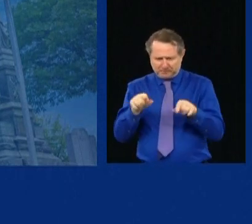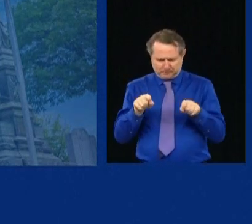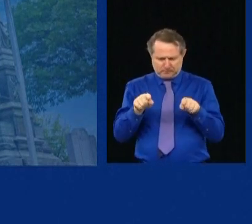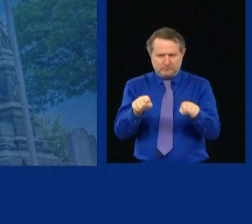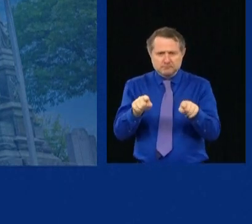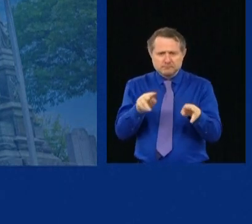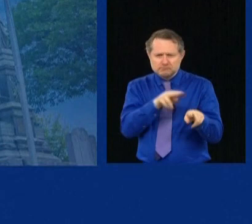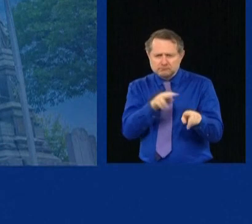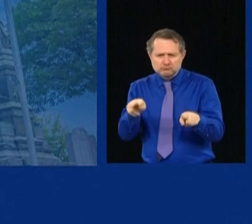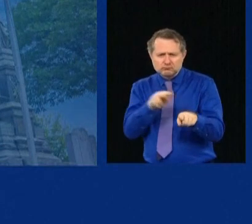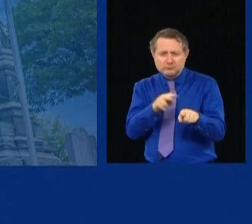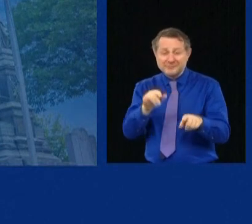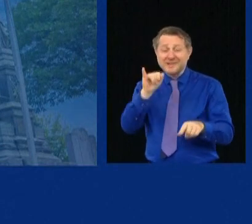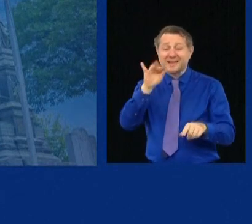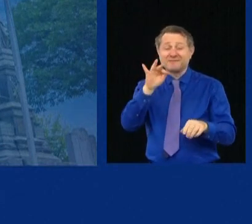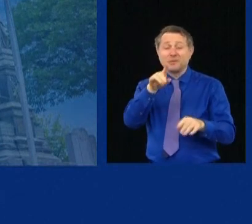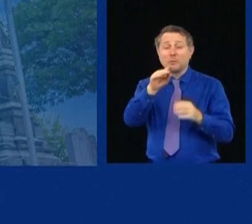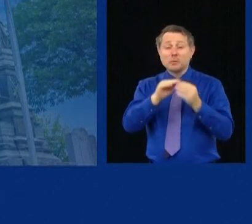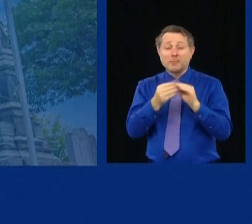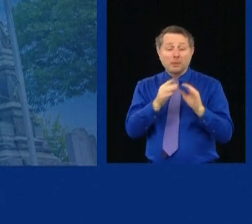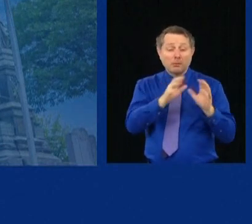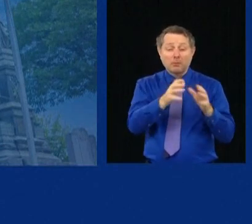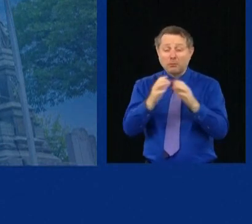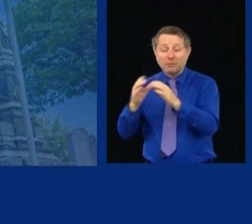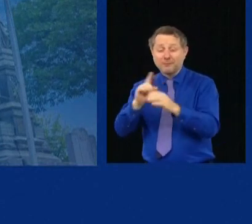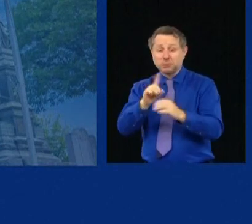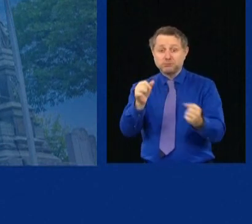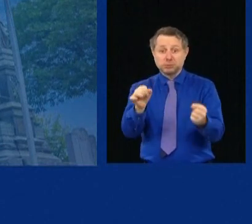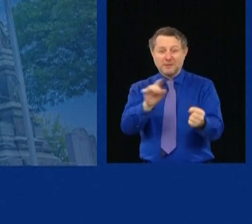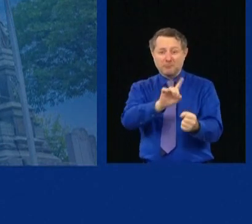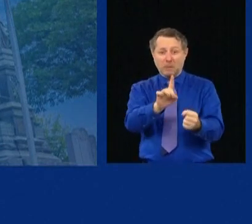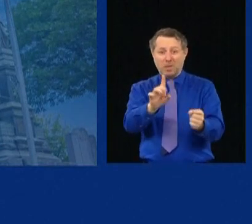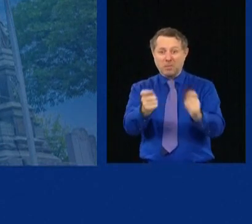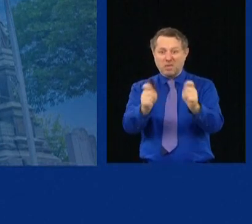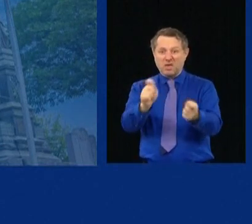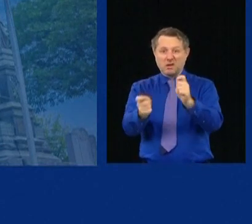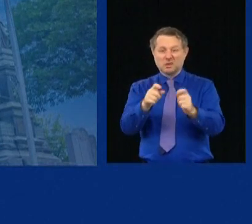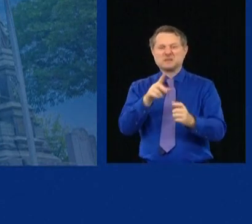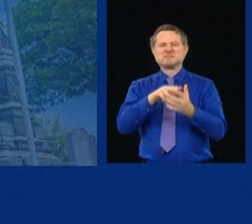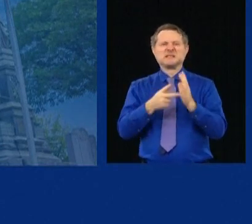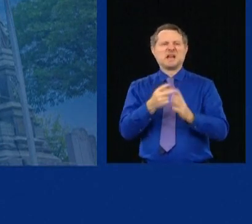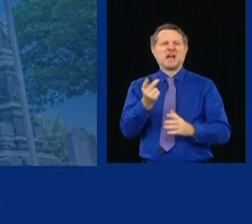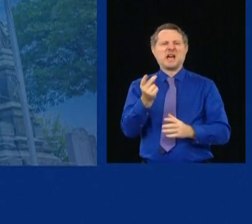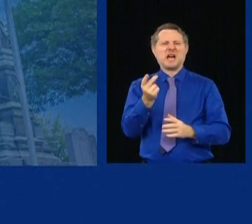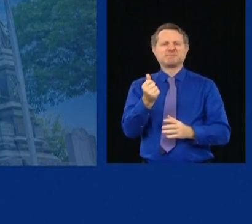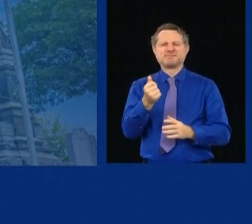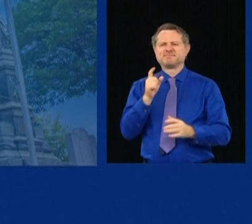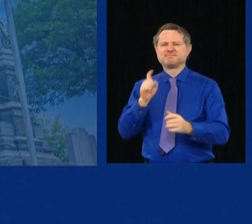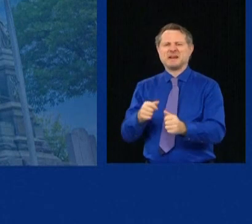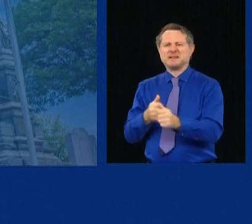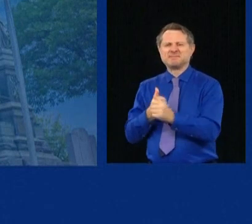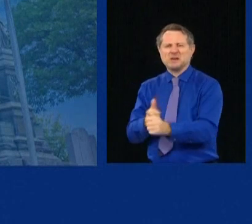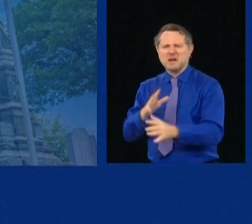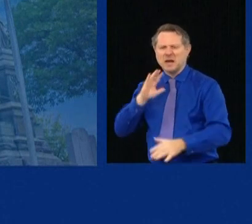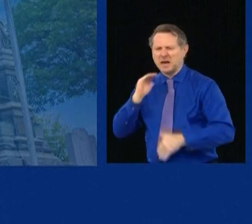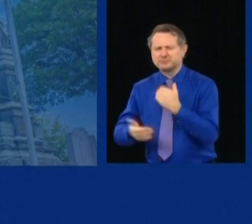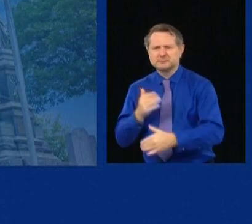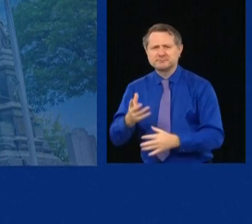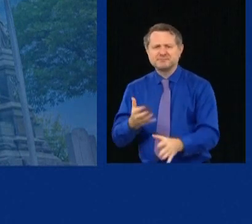AND ABOUT INDIVIDUAL COMPLIANCE. AND THEN IF YOU SEE A CHANGE IN THOSE NUMBERS, REACT